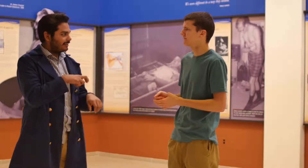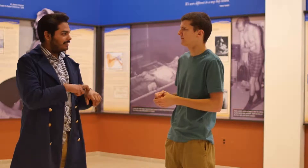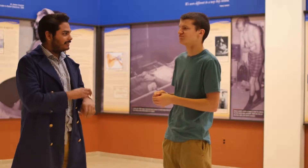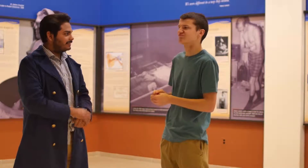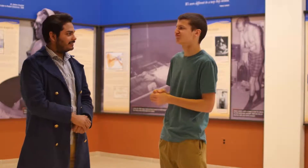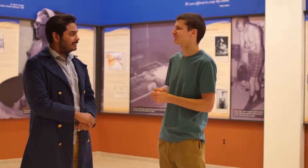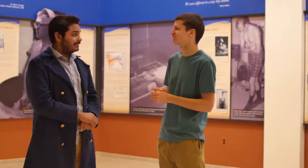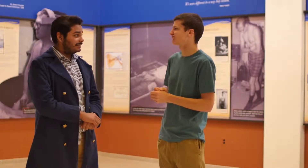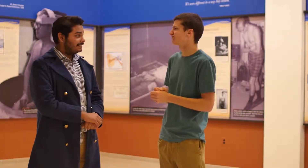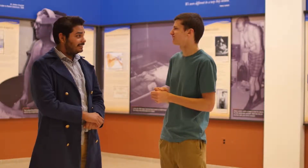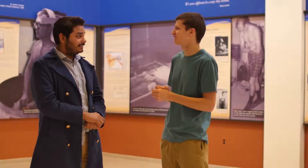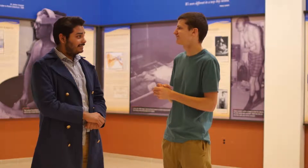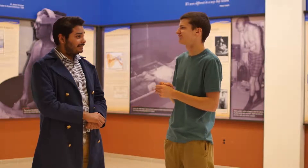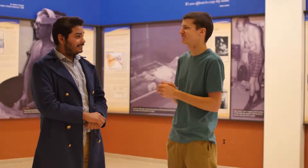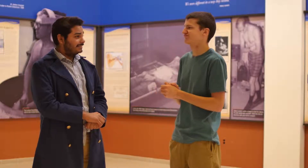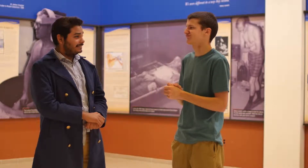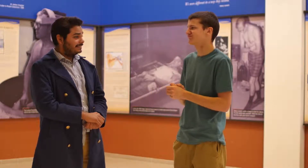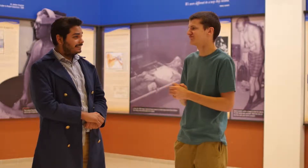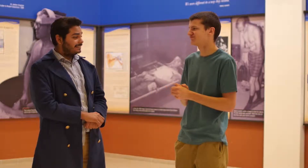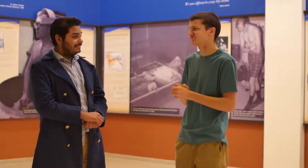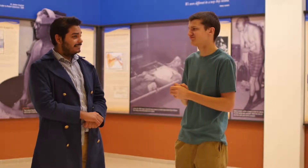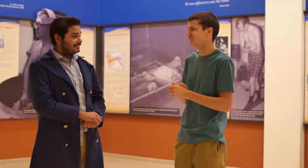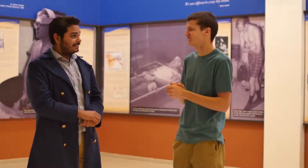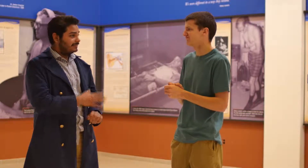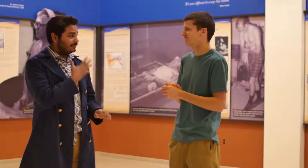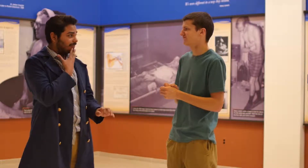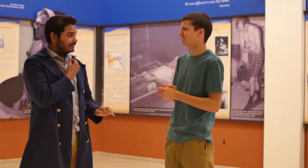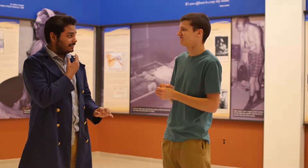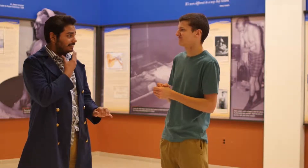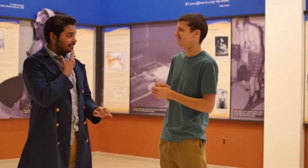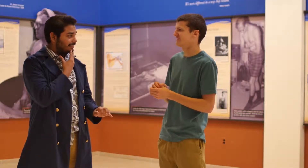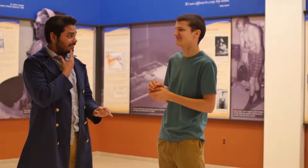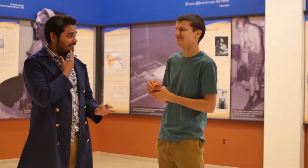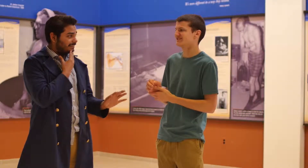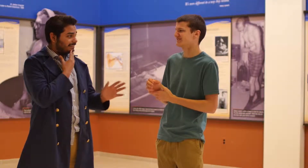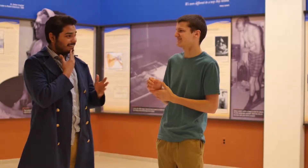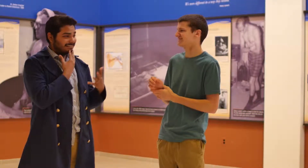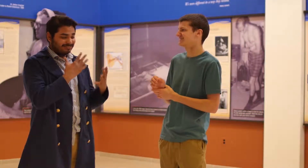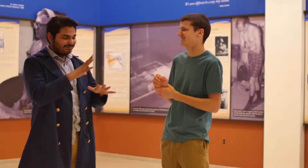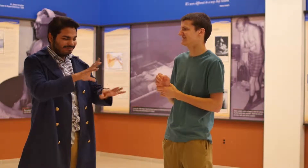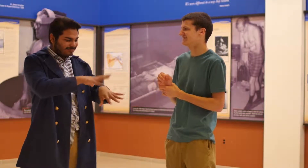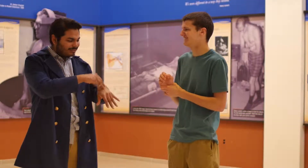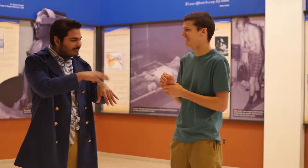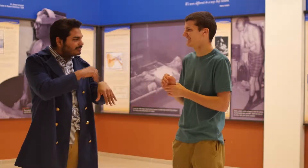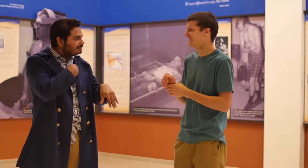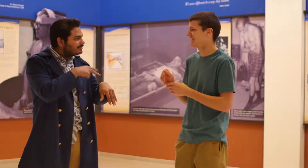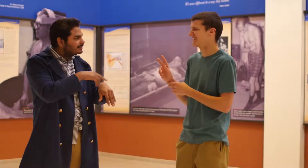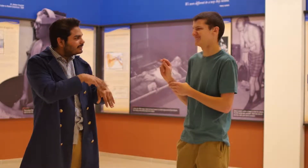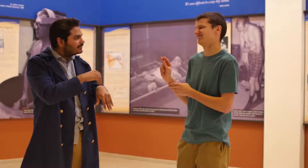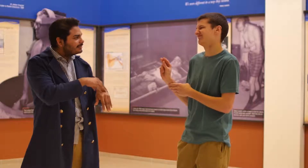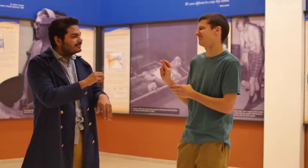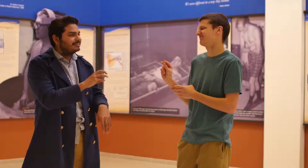Ireland. *shakes head* Jewish? Oh wait, I mean Sweden. Sweden? No.